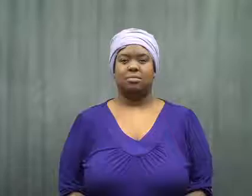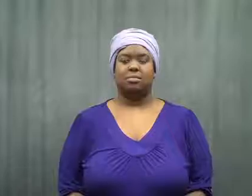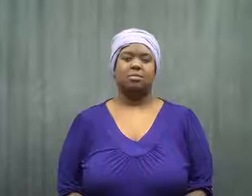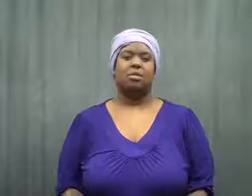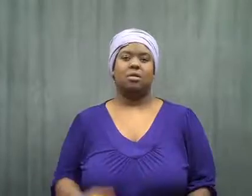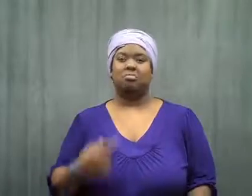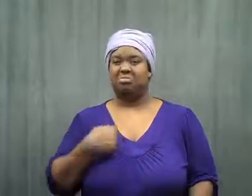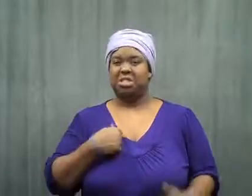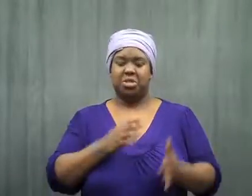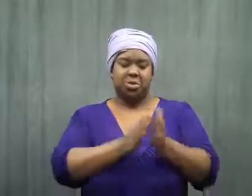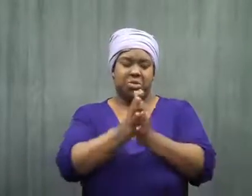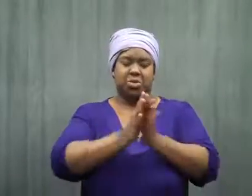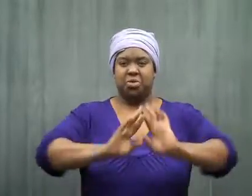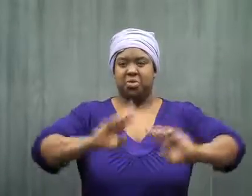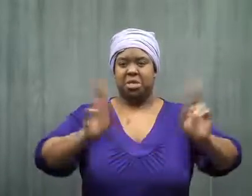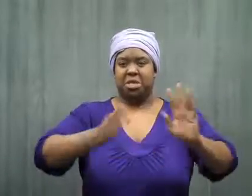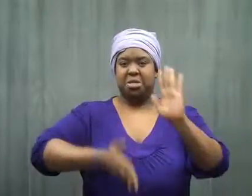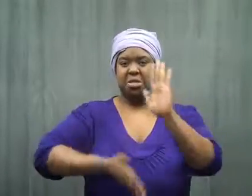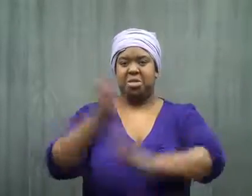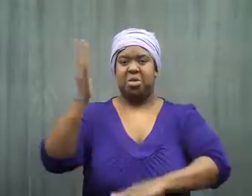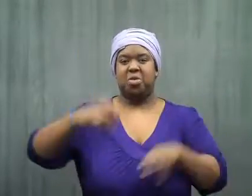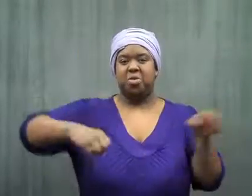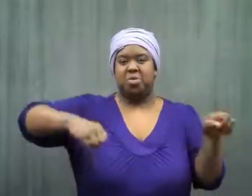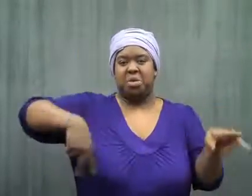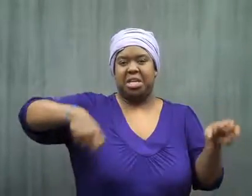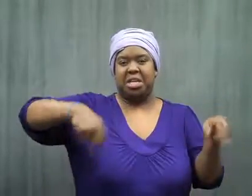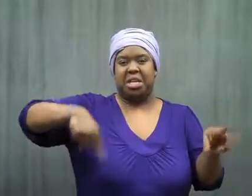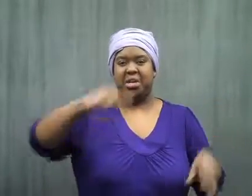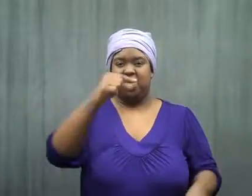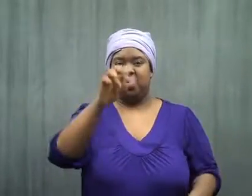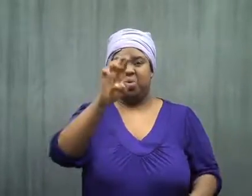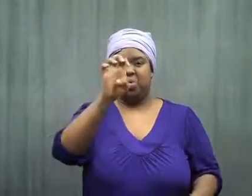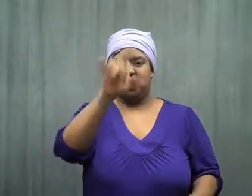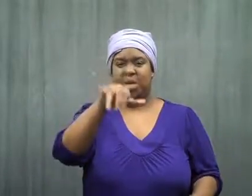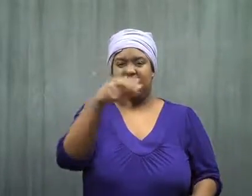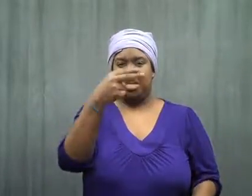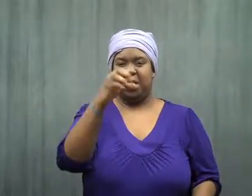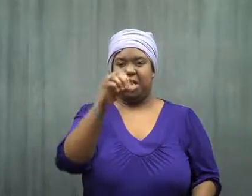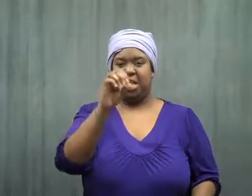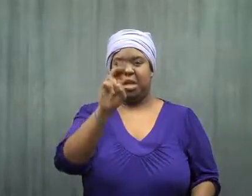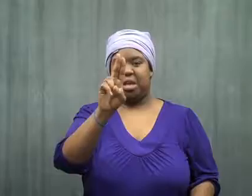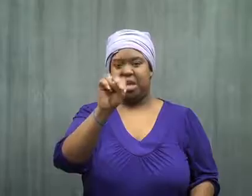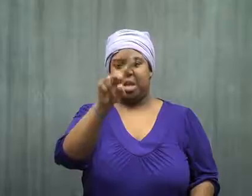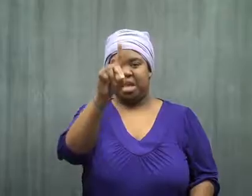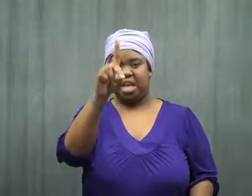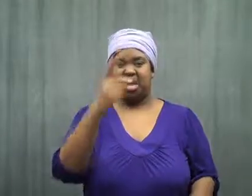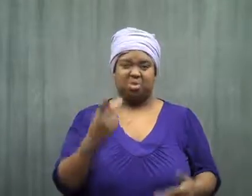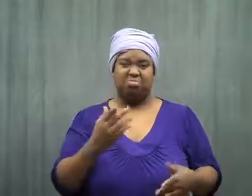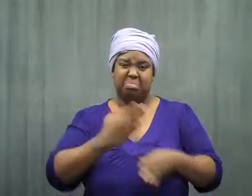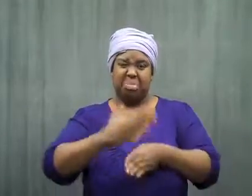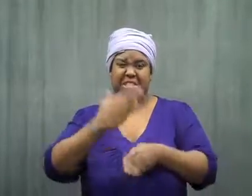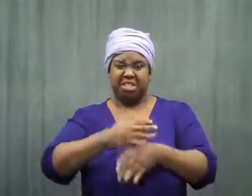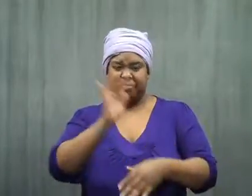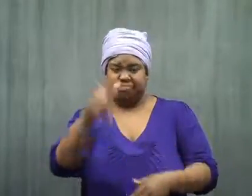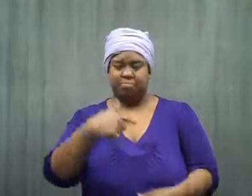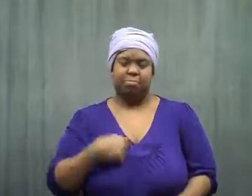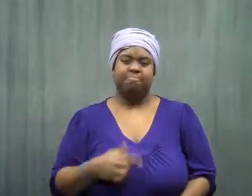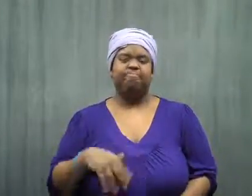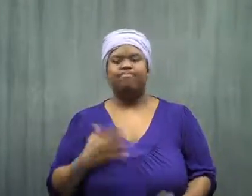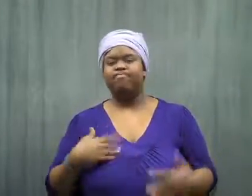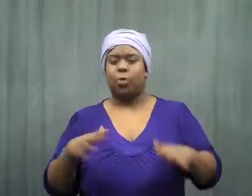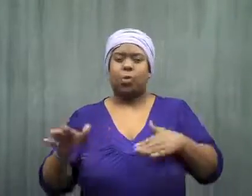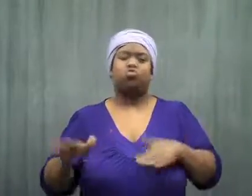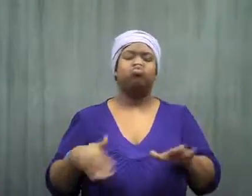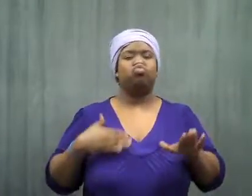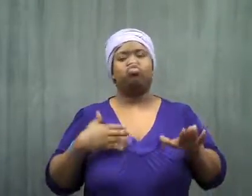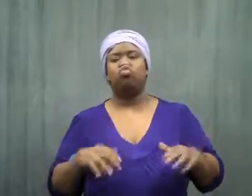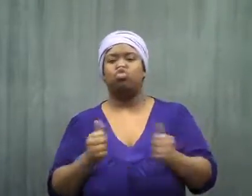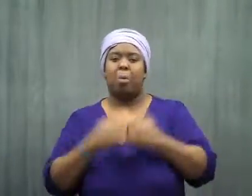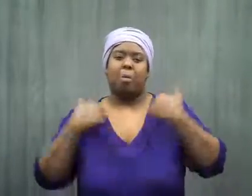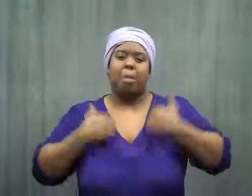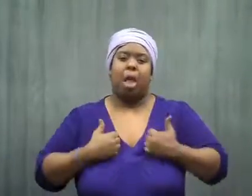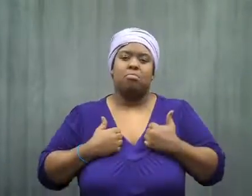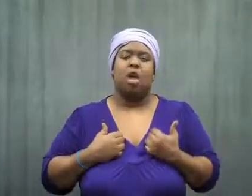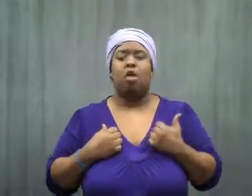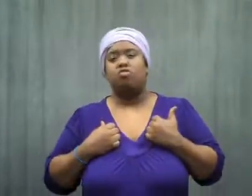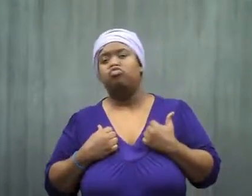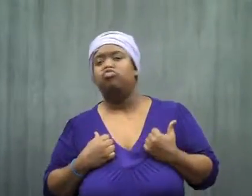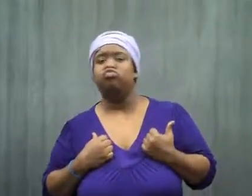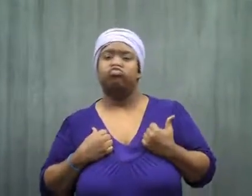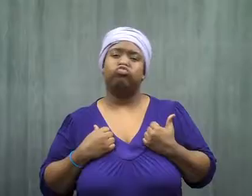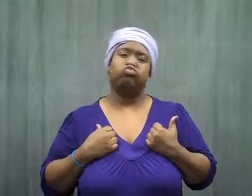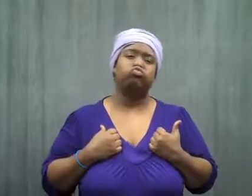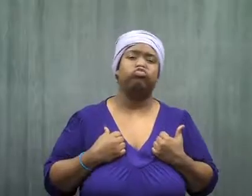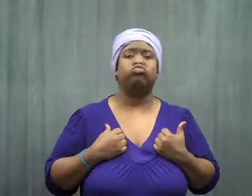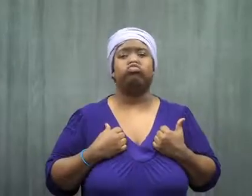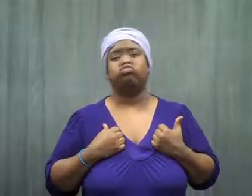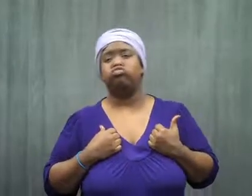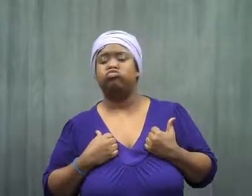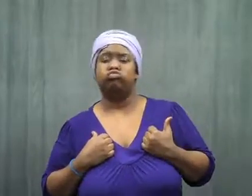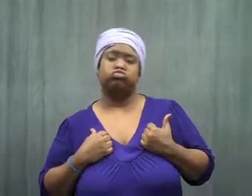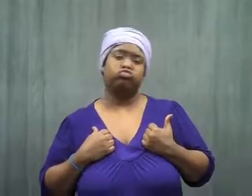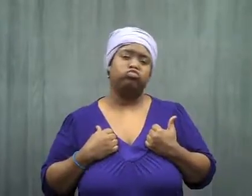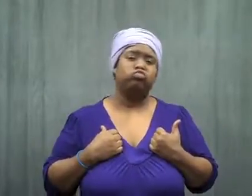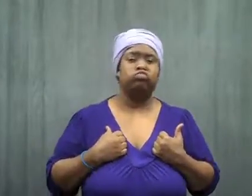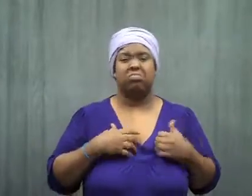I was getting ready to go on the Greyhound bus.